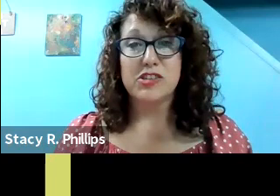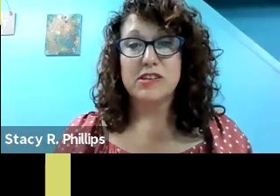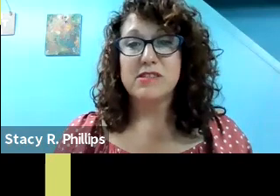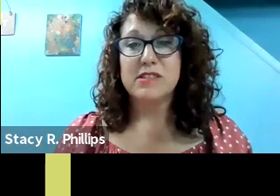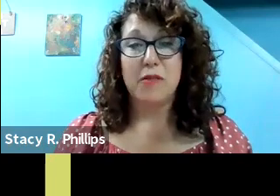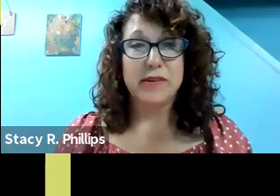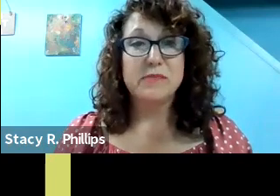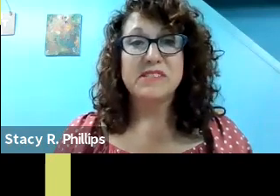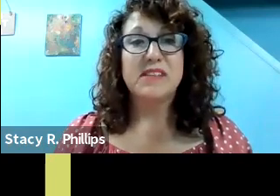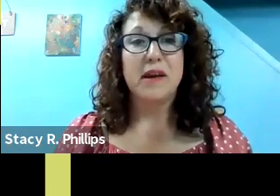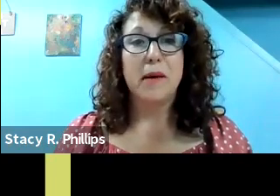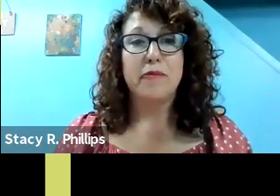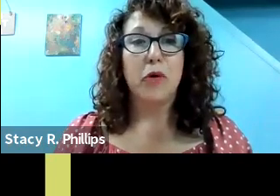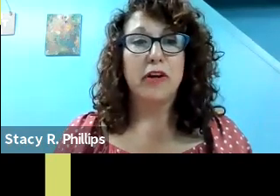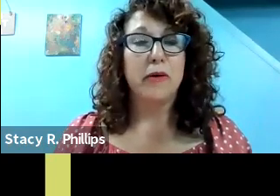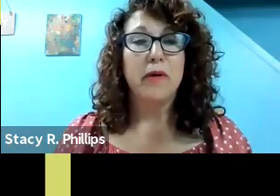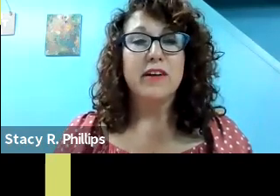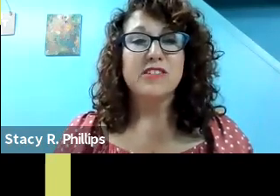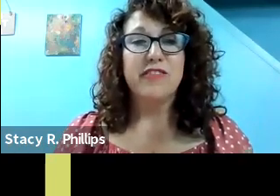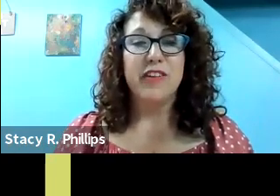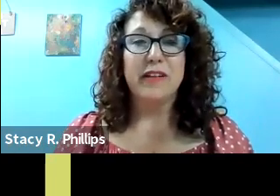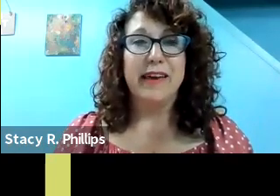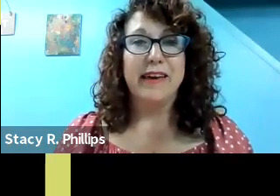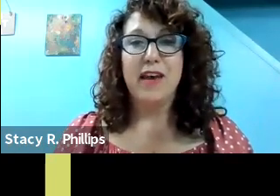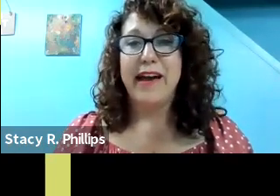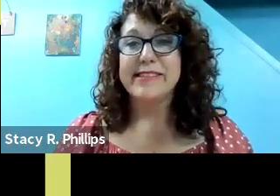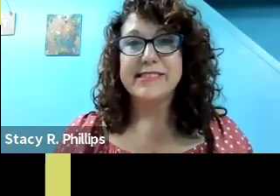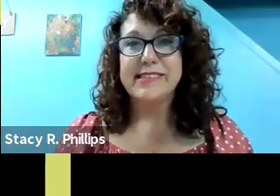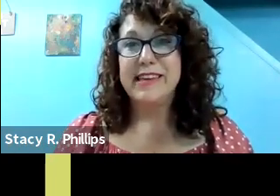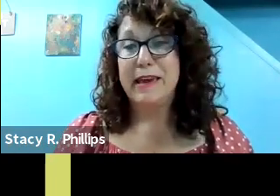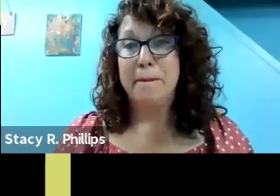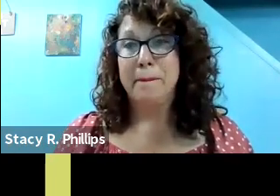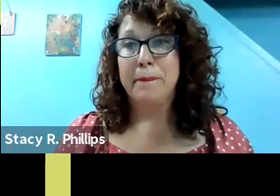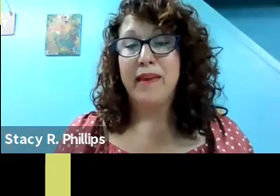questions, it's going to be set up for you to fill in as a team.